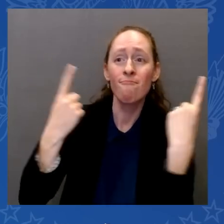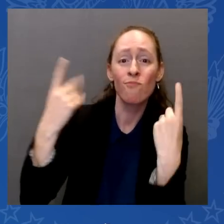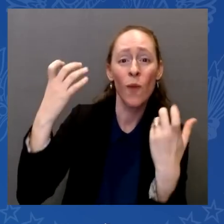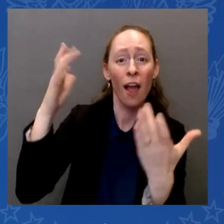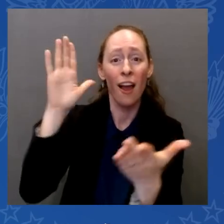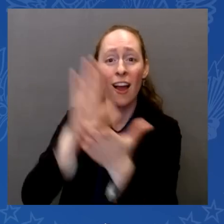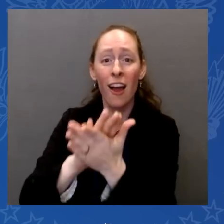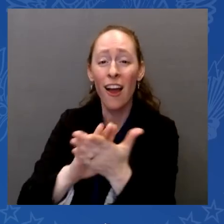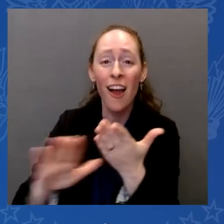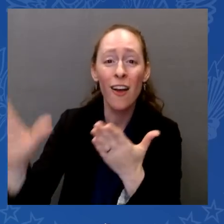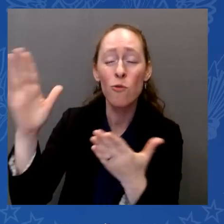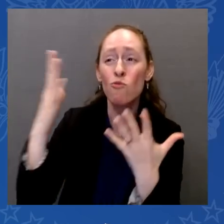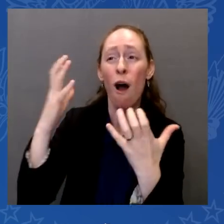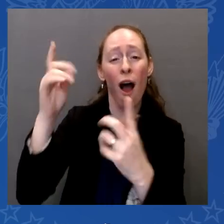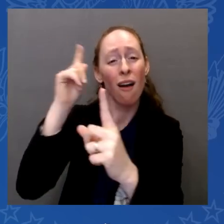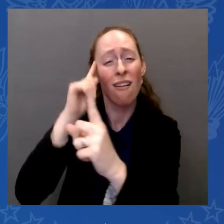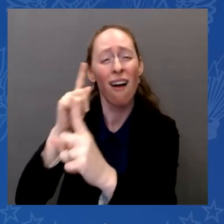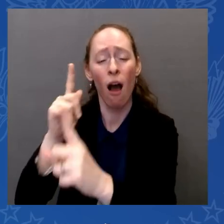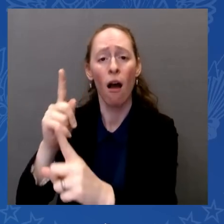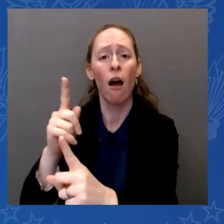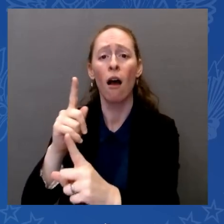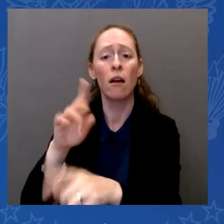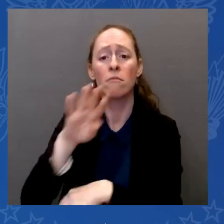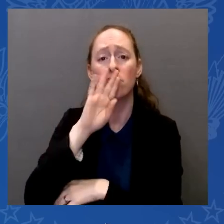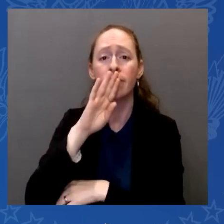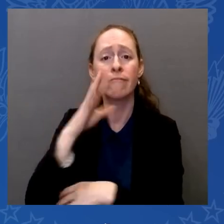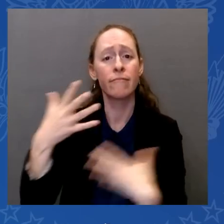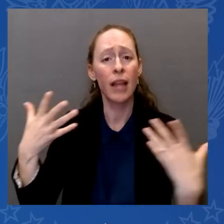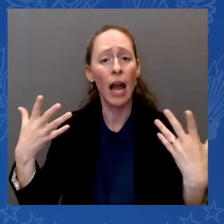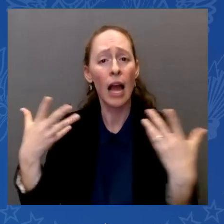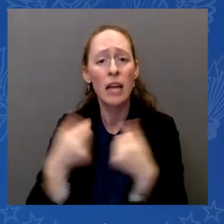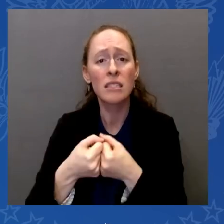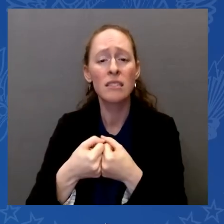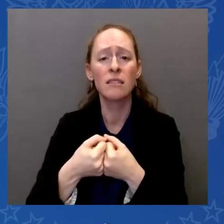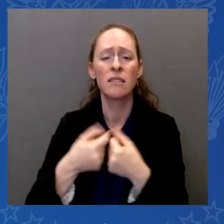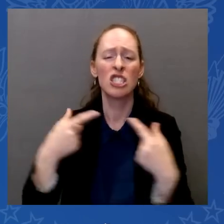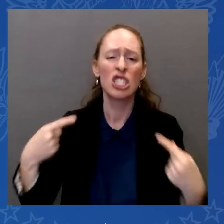She said her student loan debt was weighing her down, but now she can, quote, "breathe again."